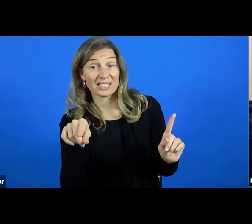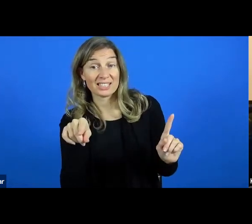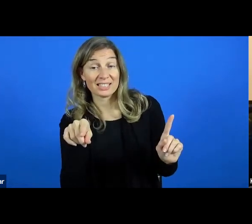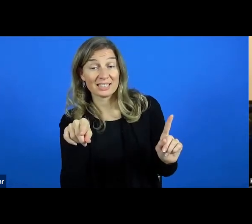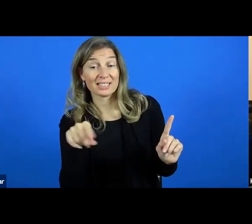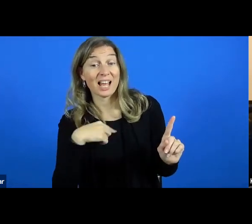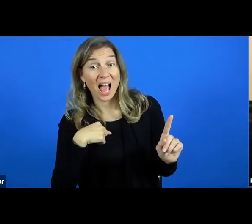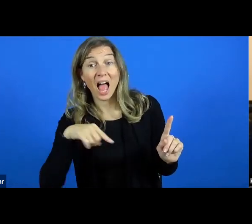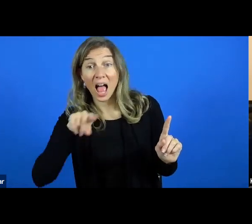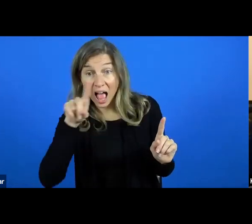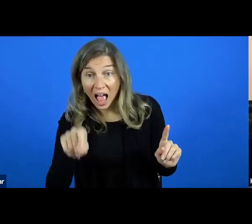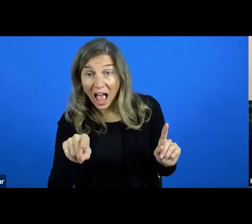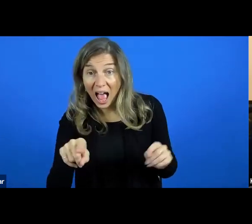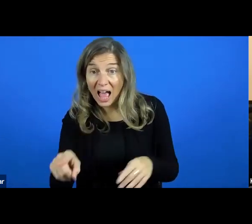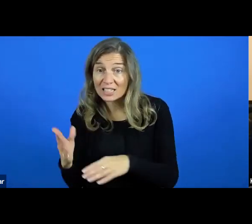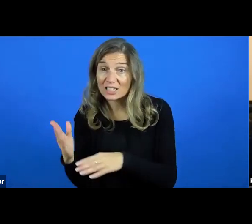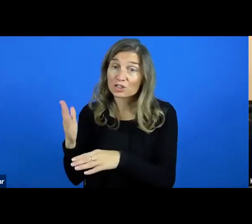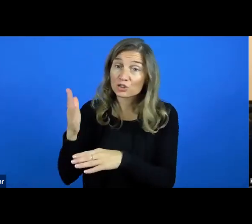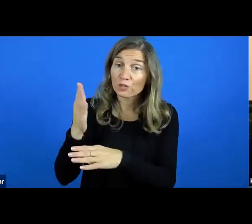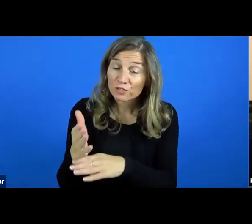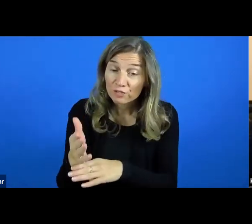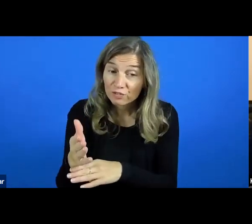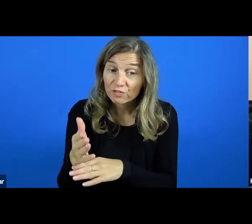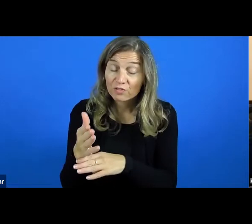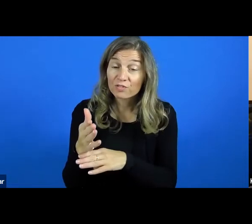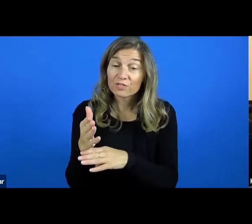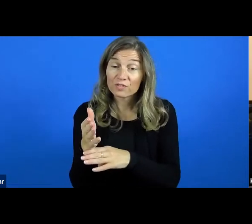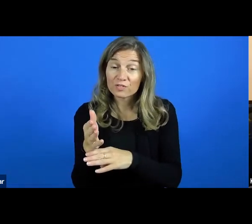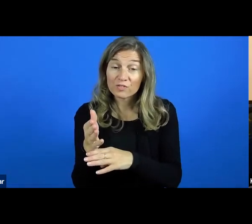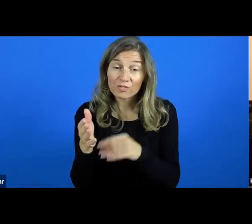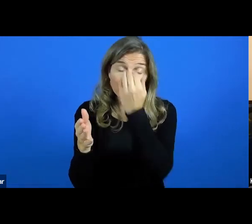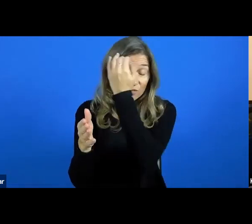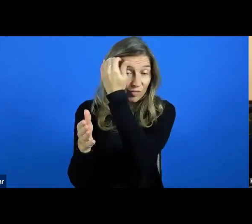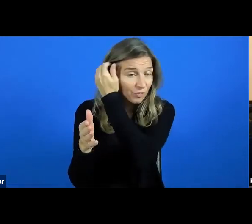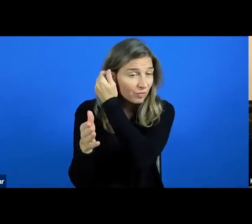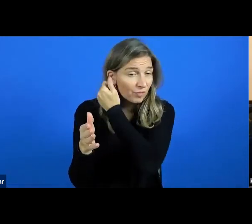and ensure that residentials provided with a community-based alternative